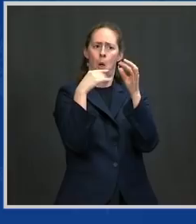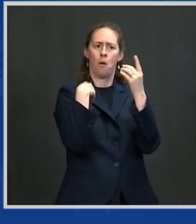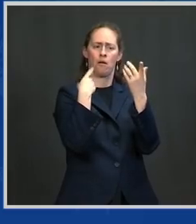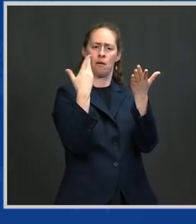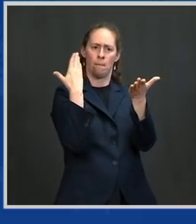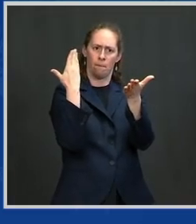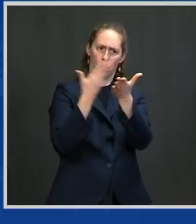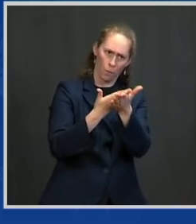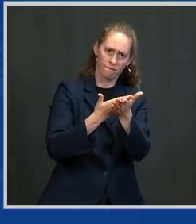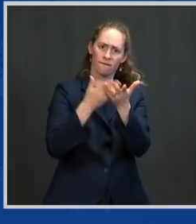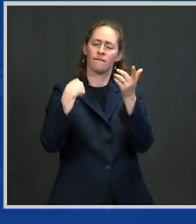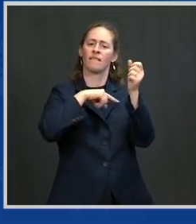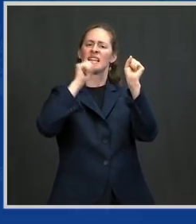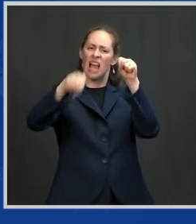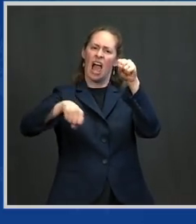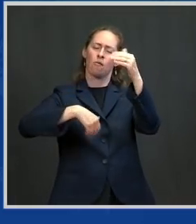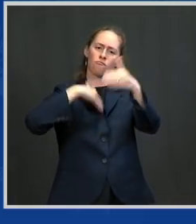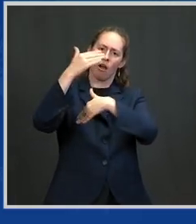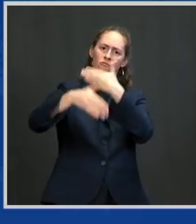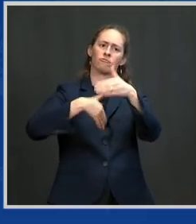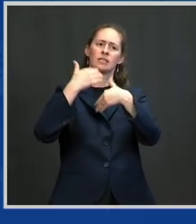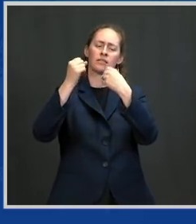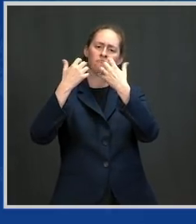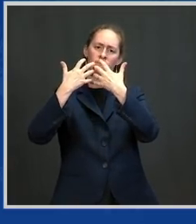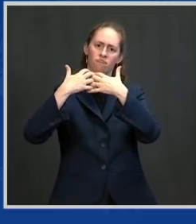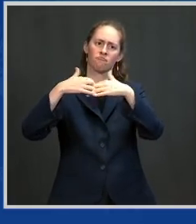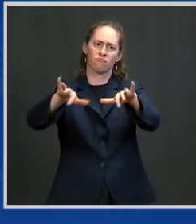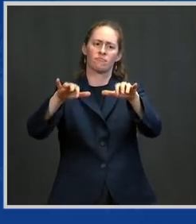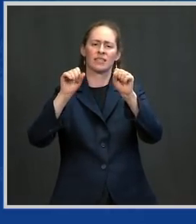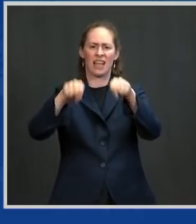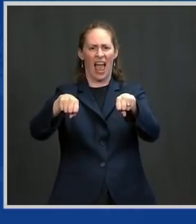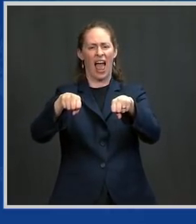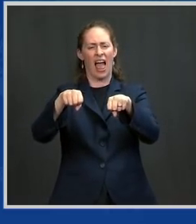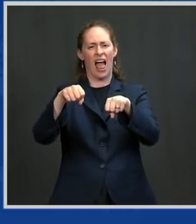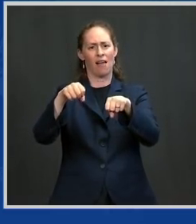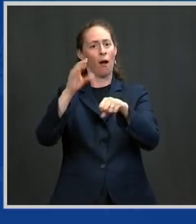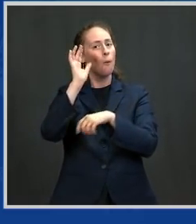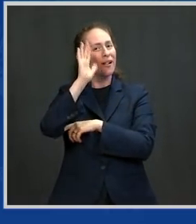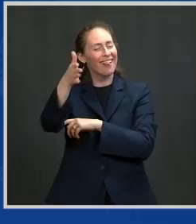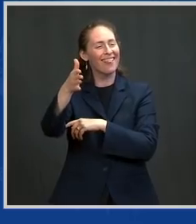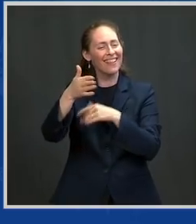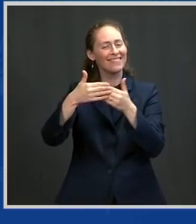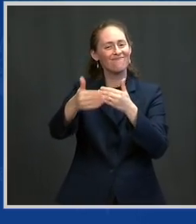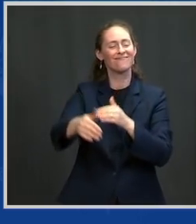So, as I said, the proof will be in where it is,